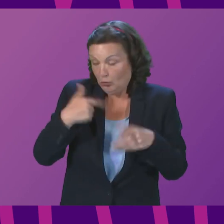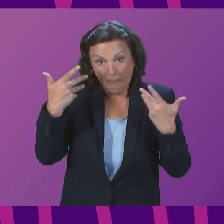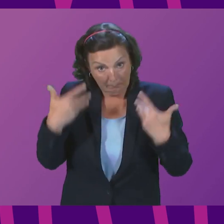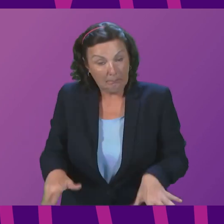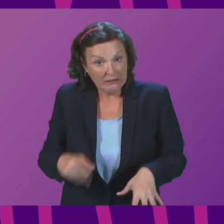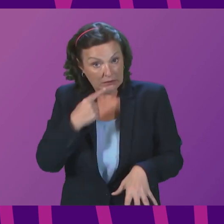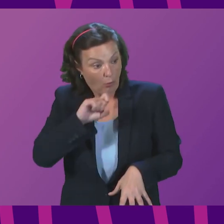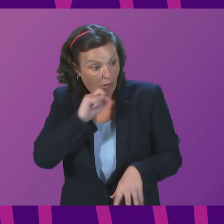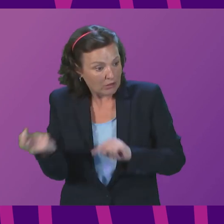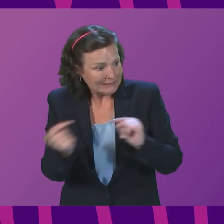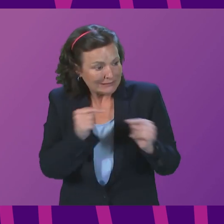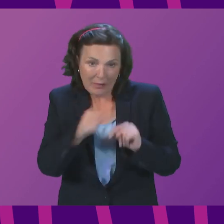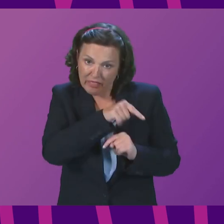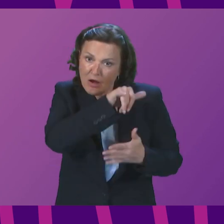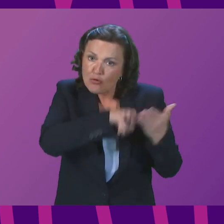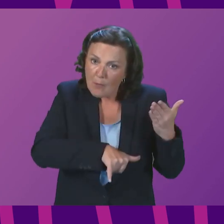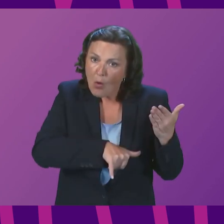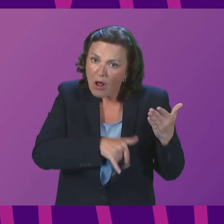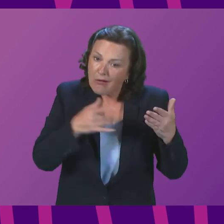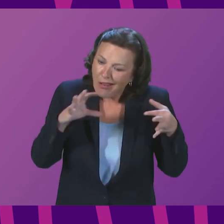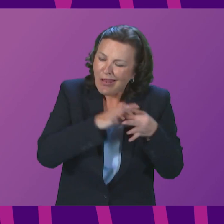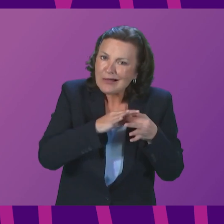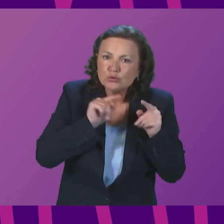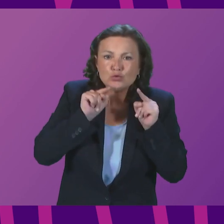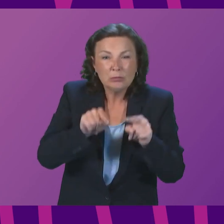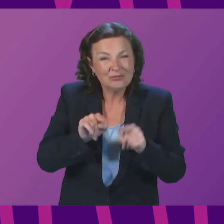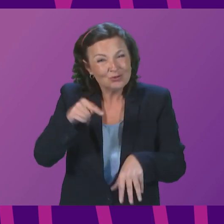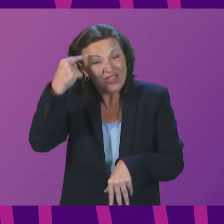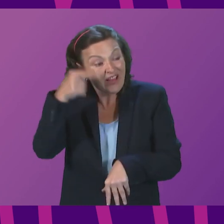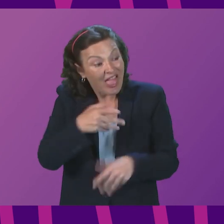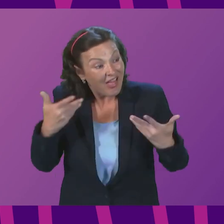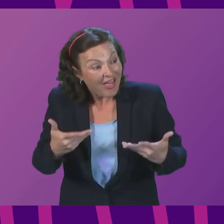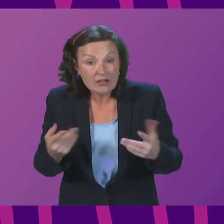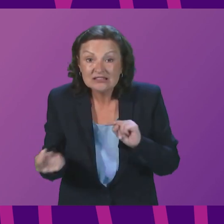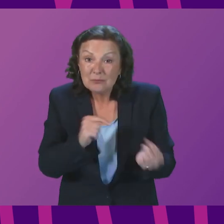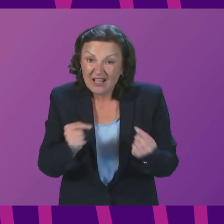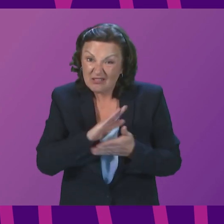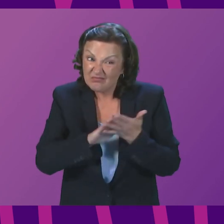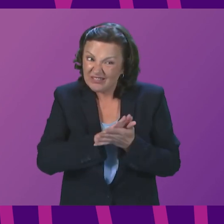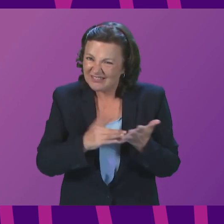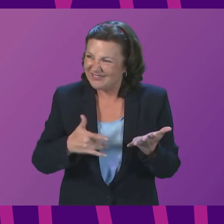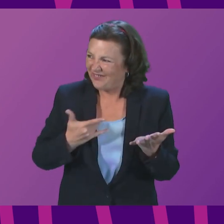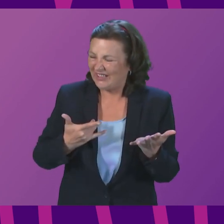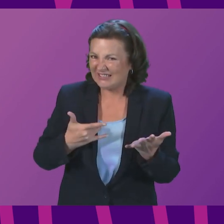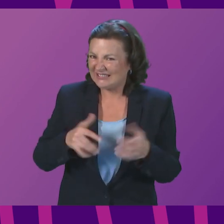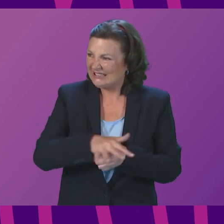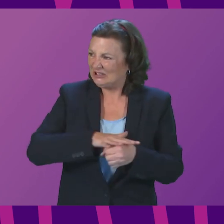Does the First Minister think that the fact that the Government has not debated the Sturrock report has not helped to tackle bullying in the NHS, and that she should now fulfil her